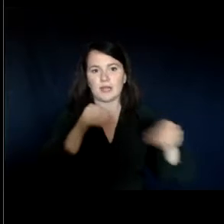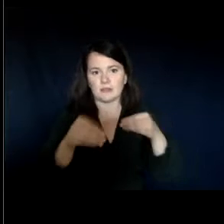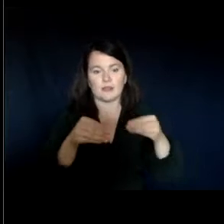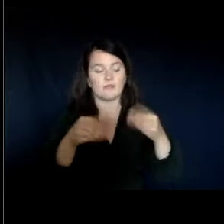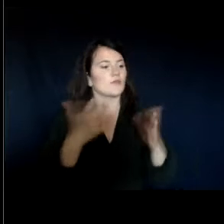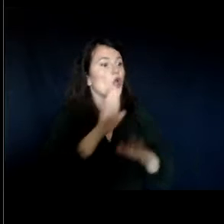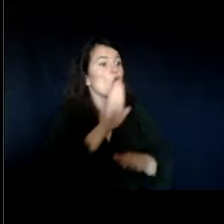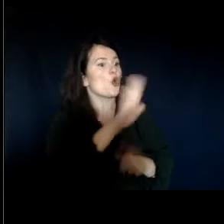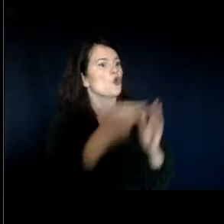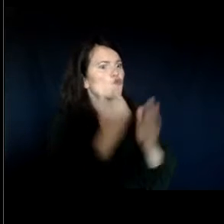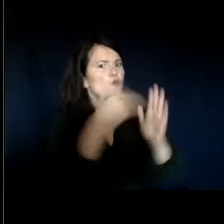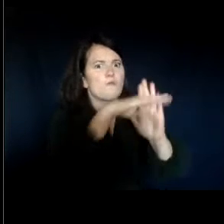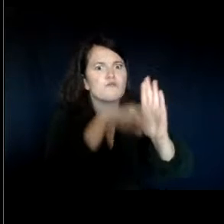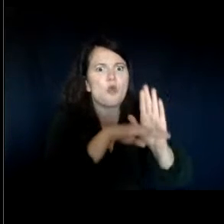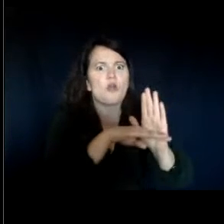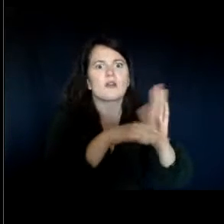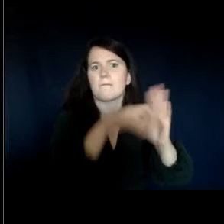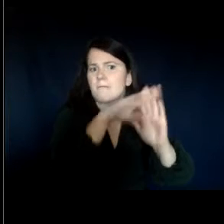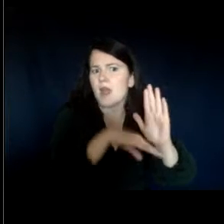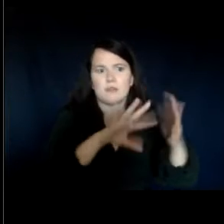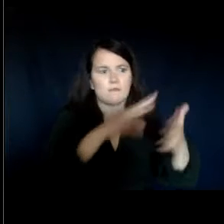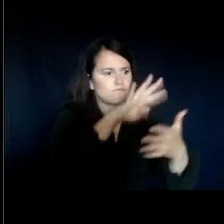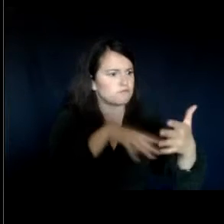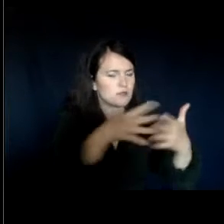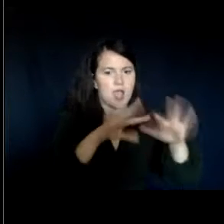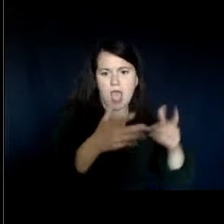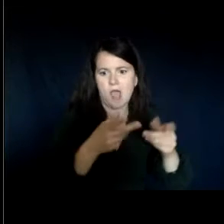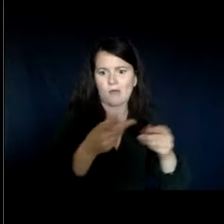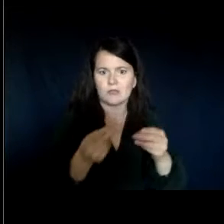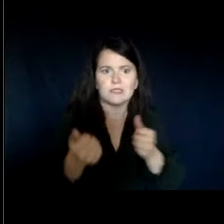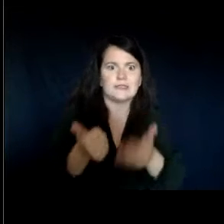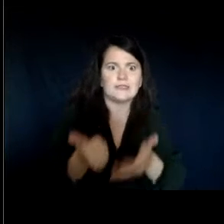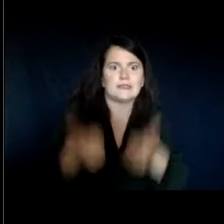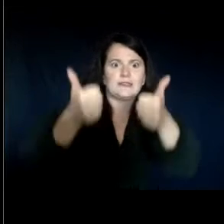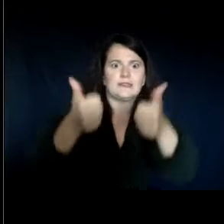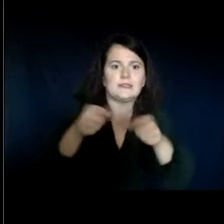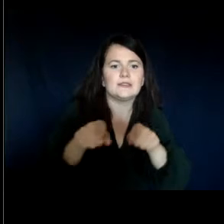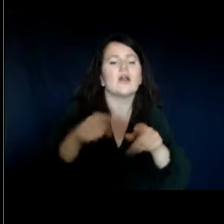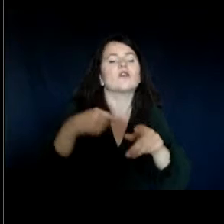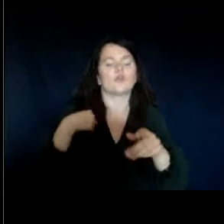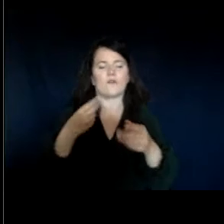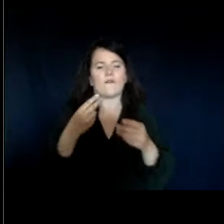broadening the scope of the programme, which is already very broad in scope.